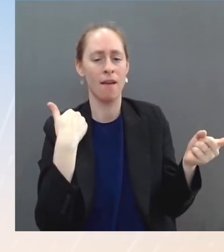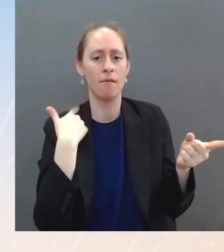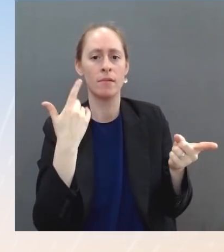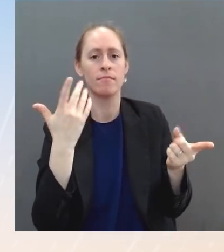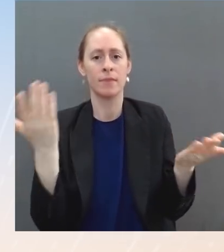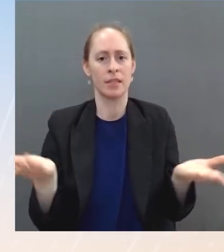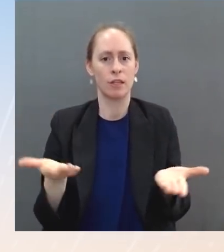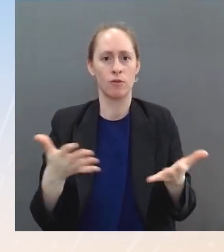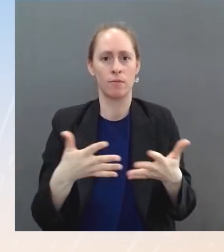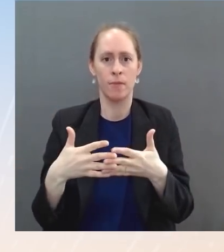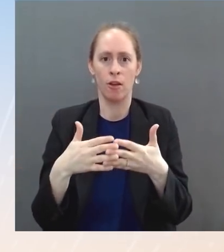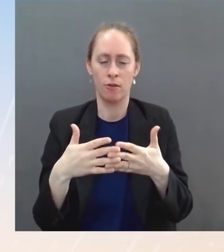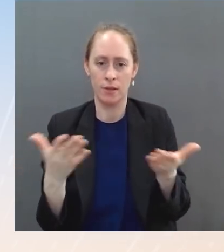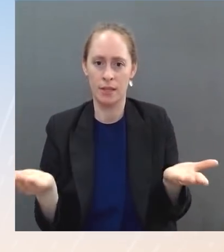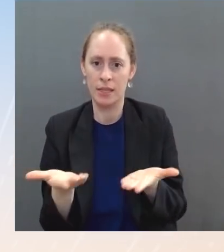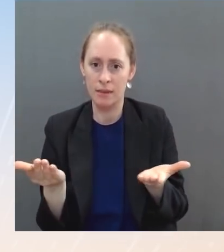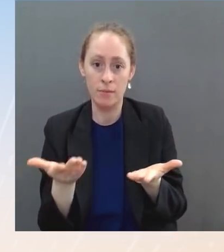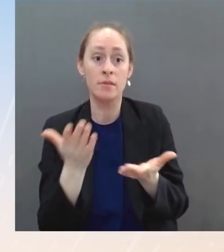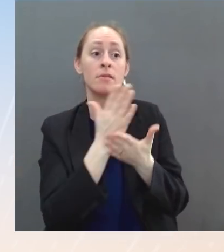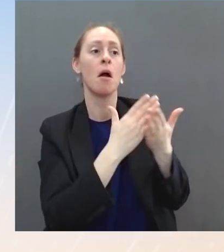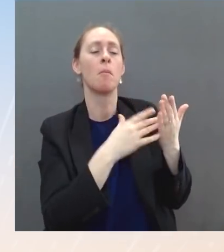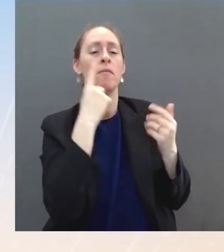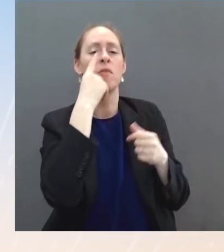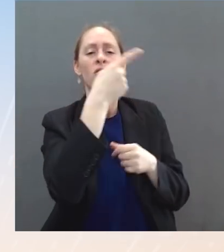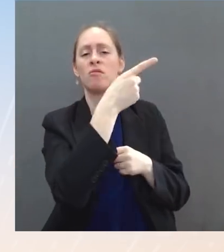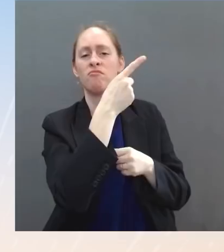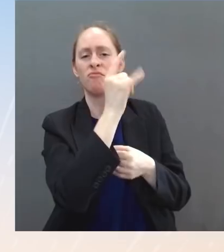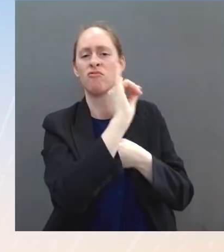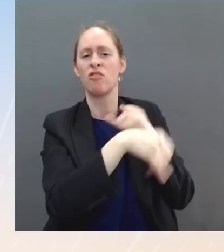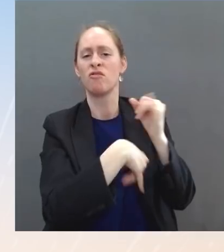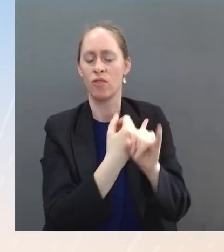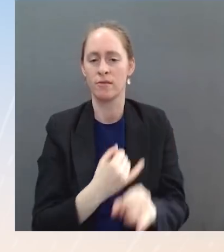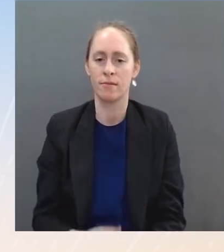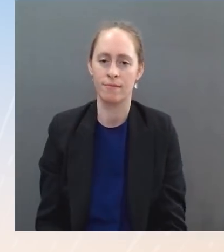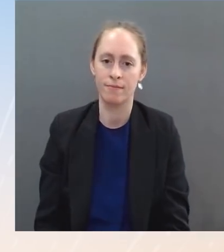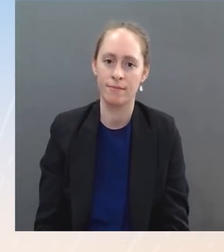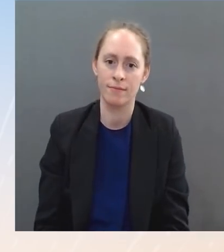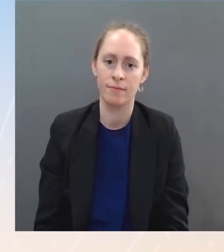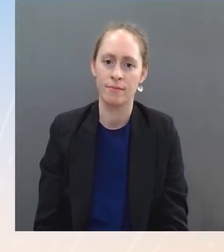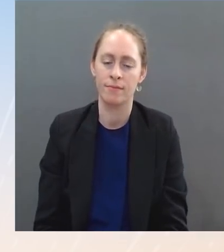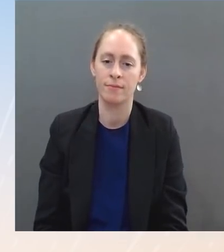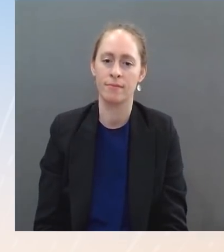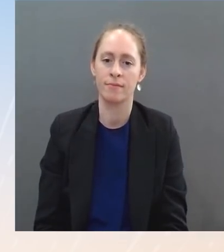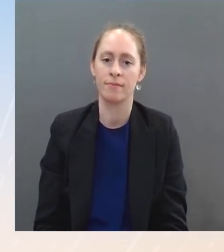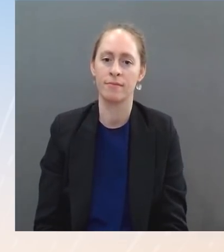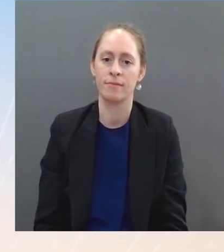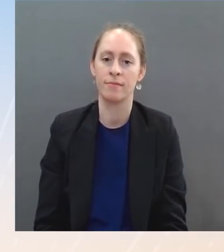Senator McConnell said it would be "terribly unfortunate" if a supplemental COVID-19 funding package